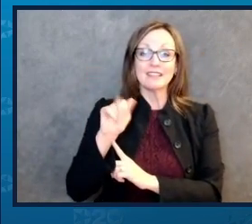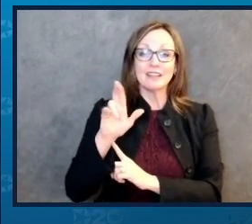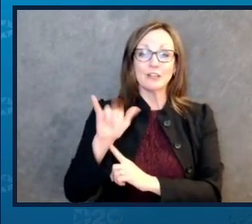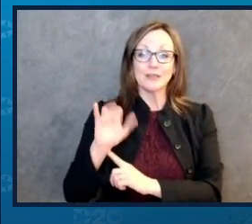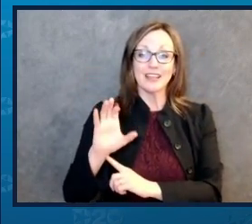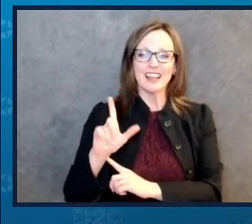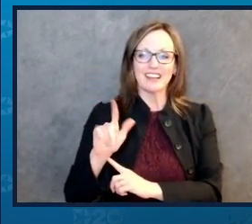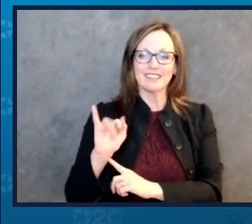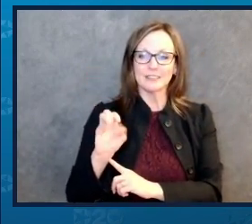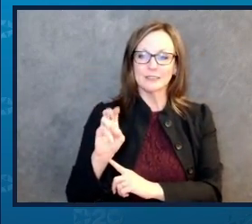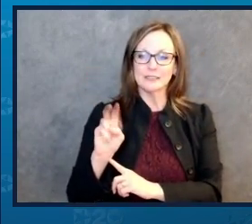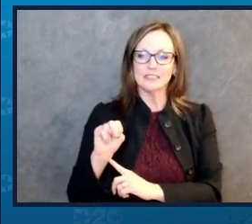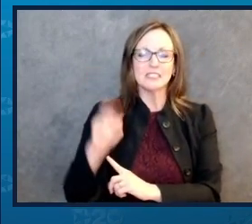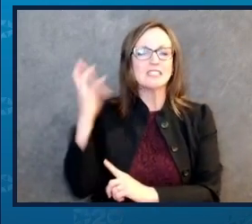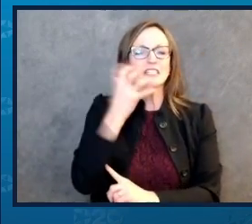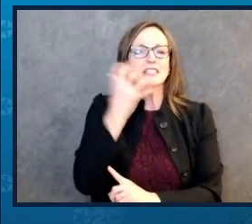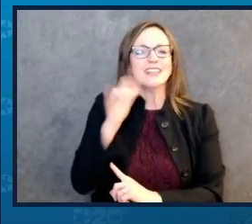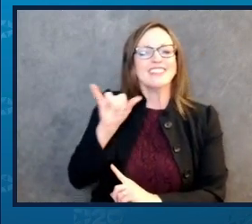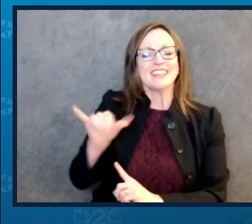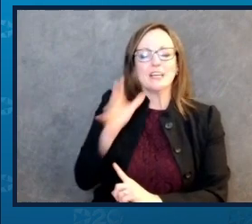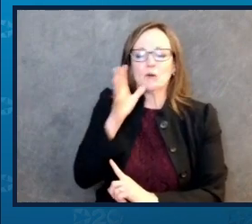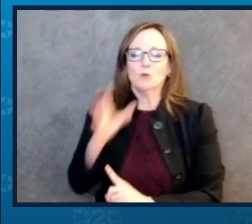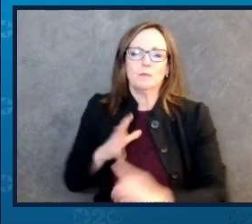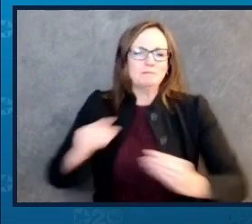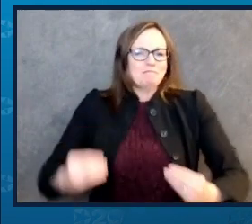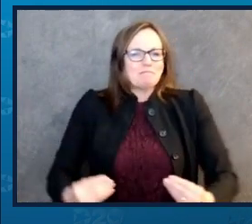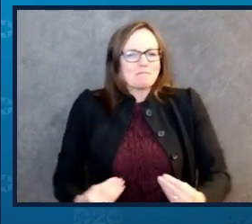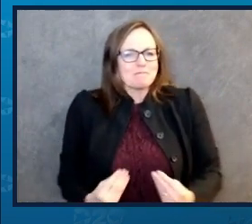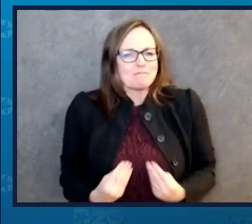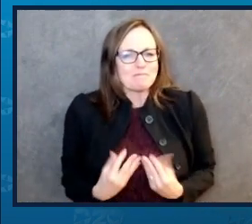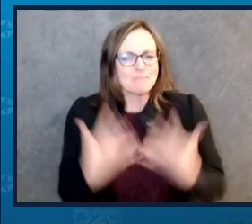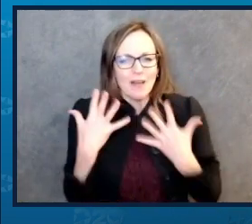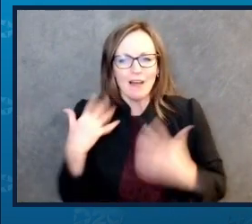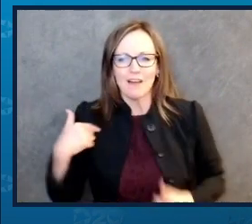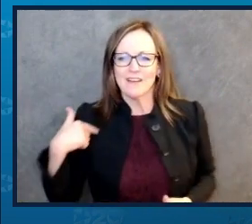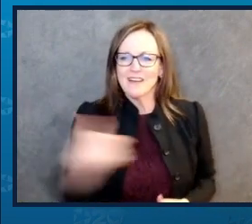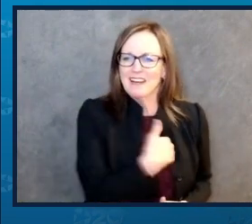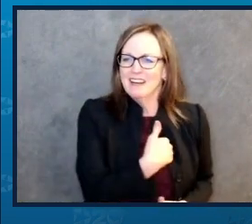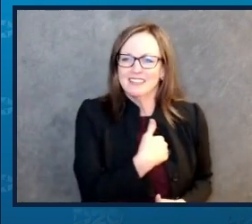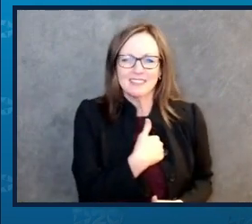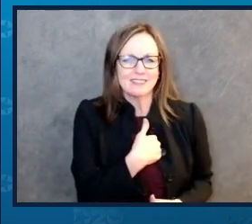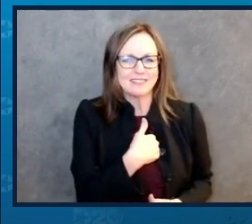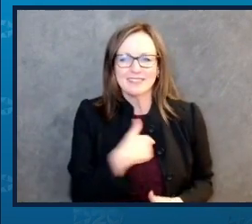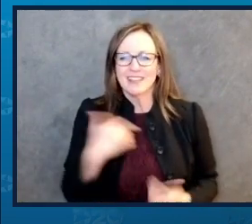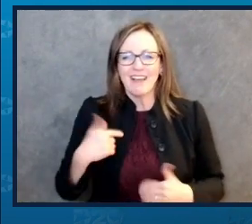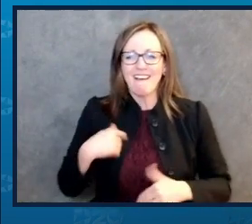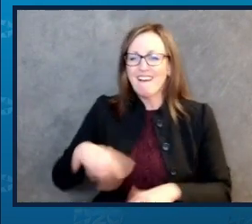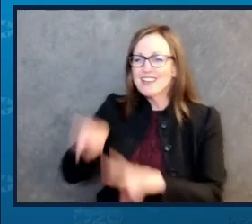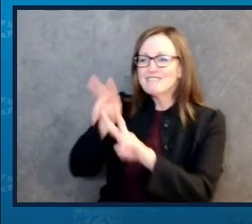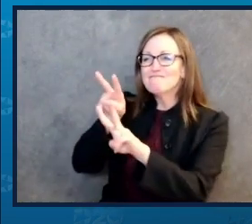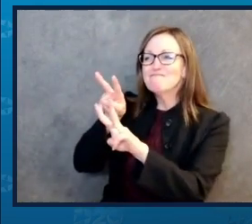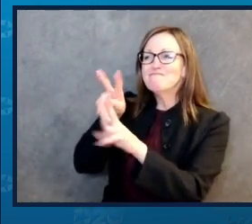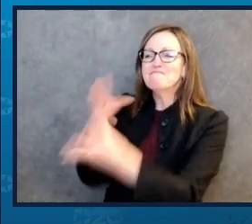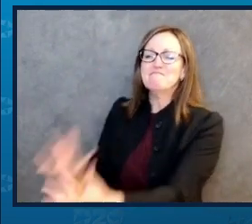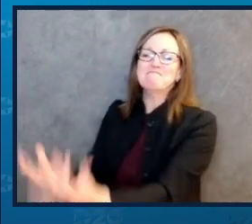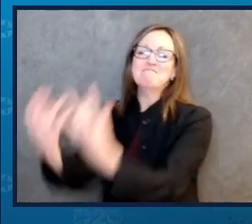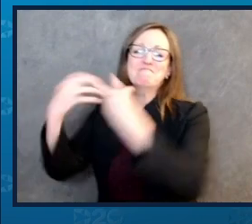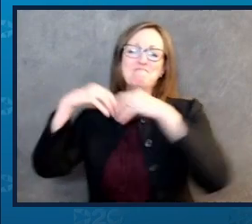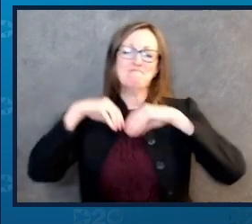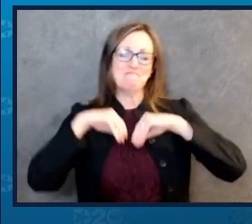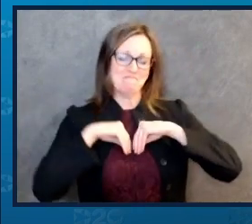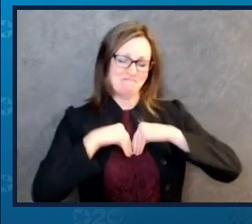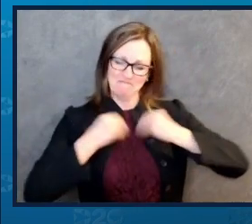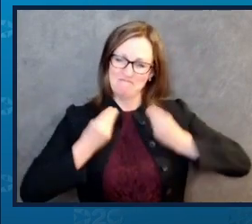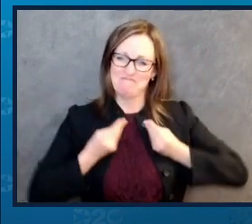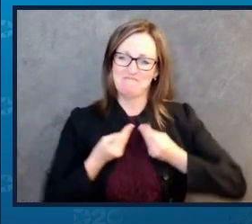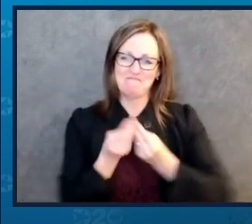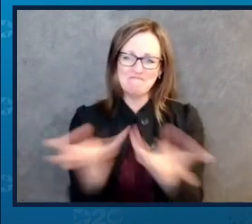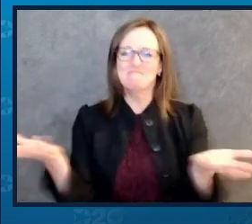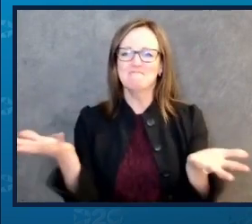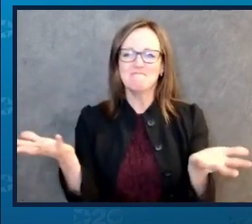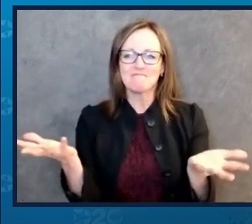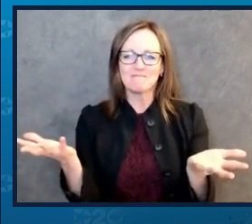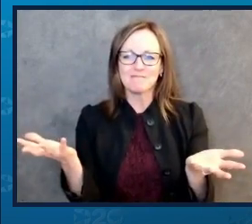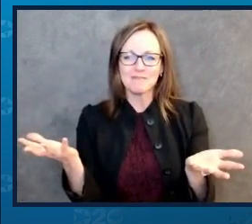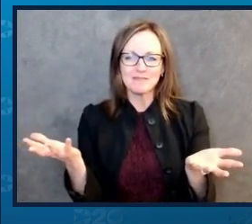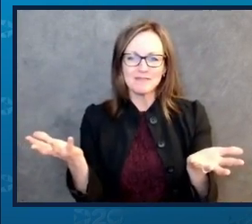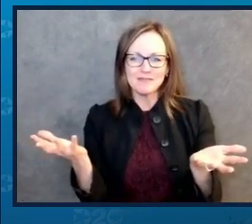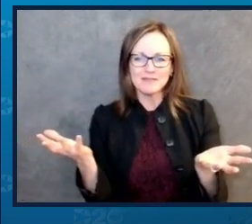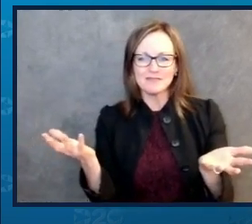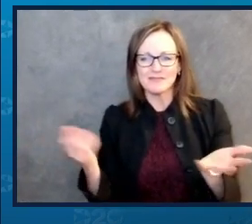AND THESE WOMEN INSPIRED US TO